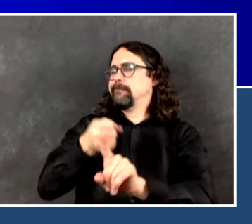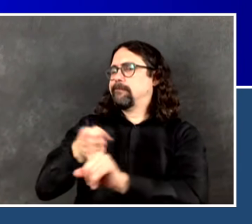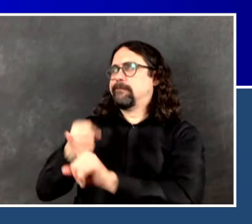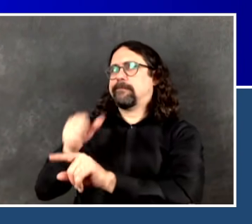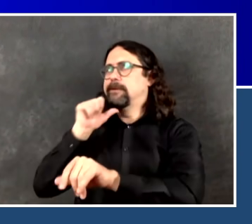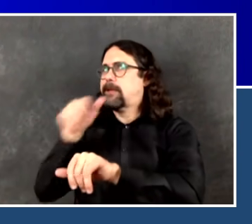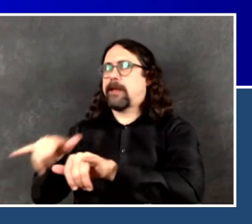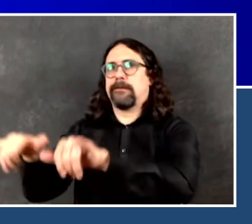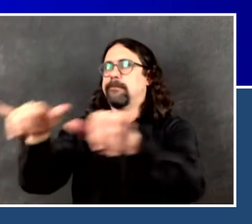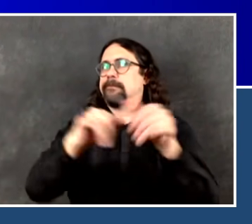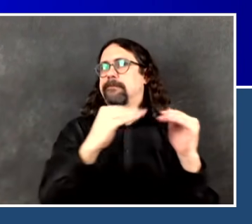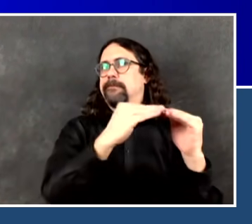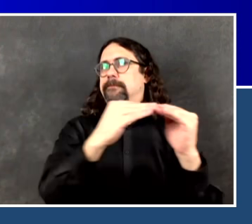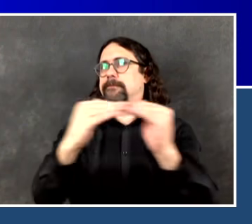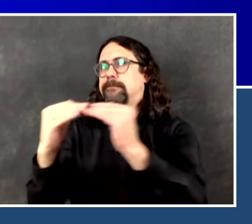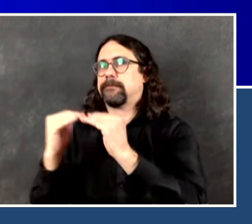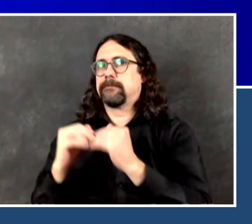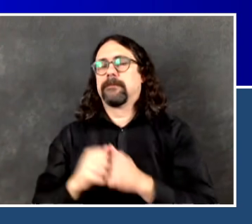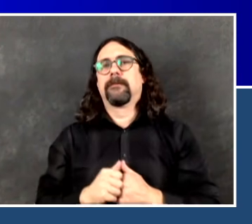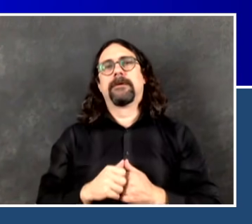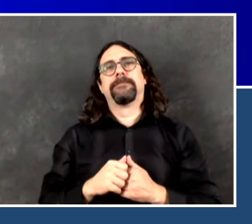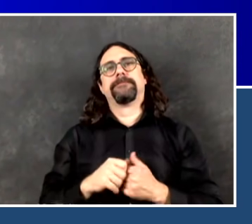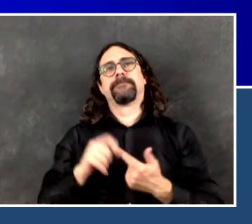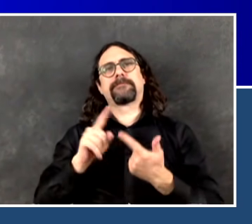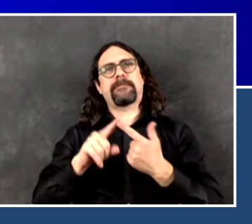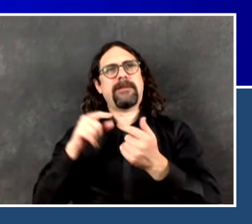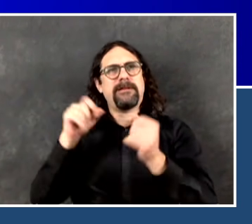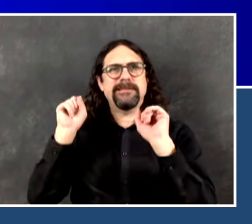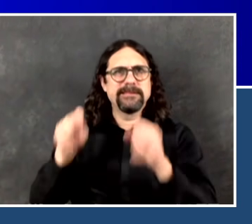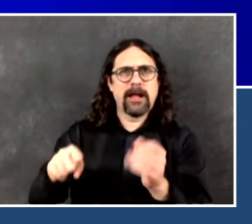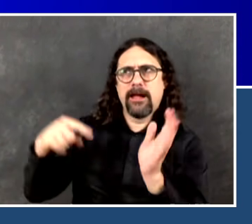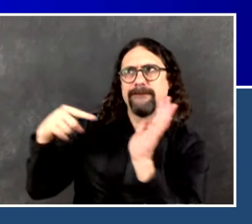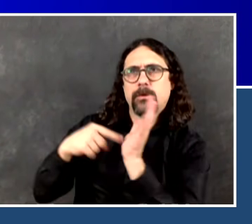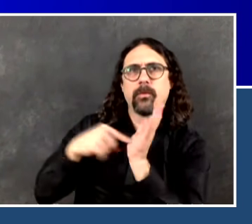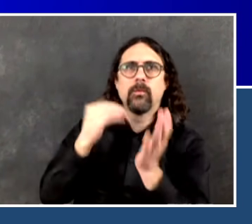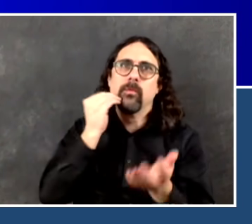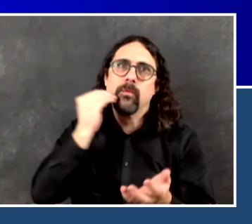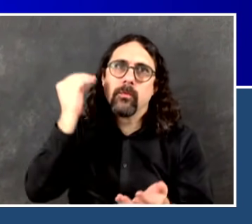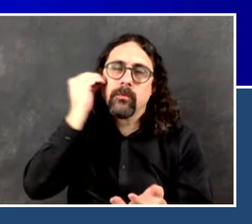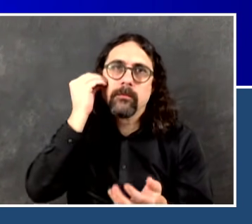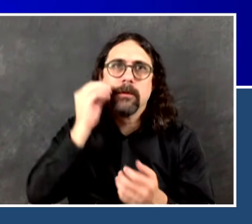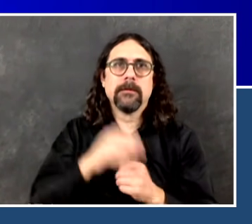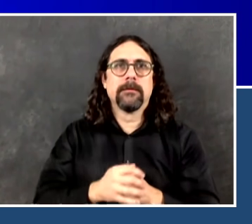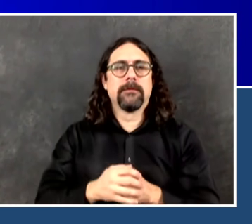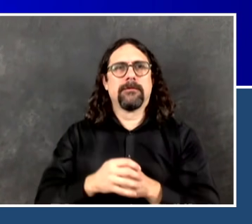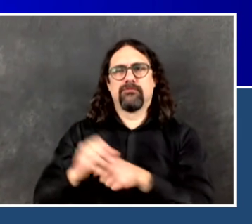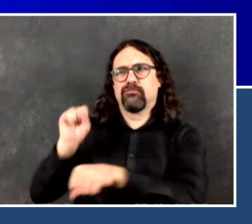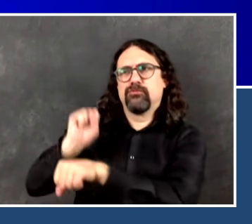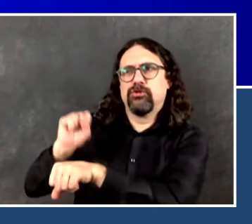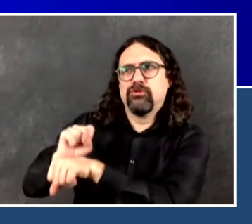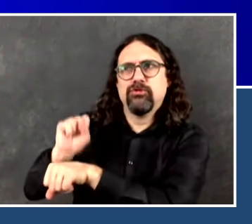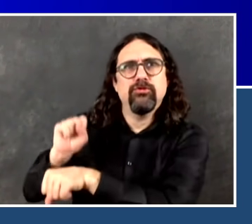ST DLH AEAT NEW YORKS ERFACE TO FIND AFFORDABLE HOUSING BUT PROFOUND ISSUES